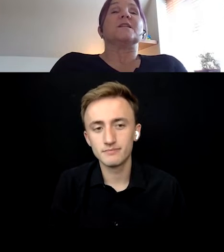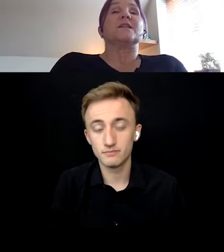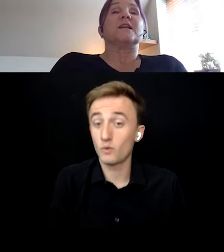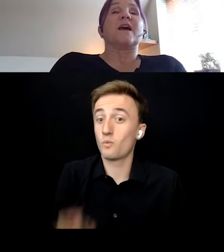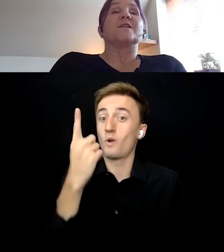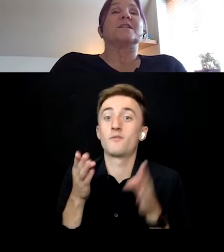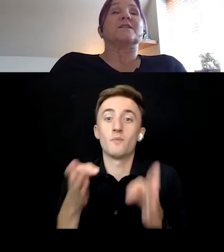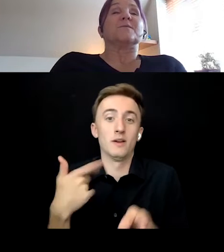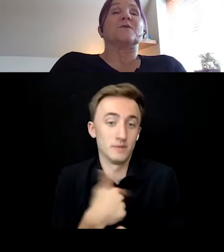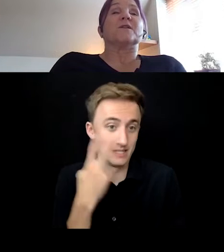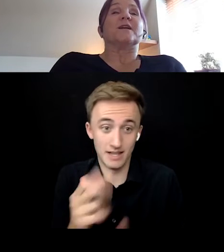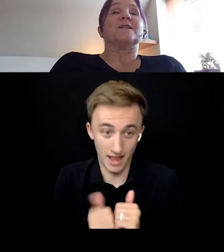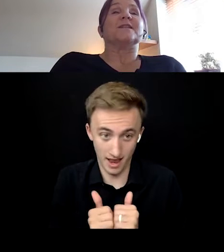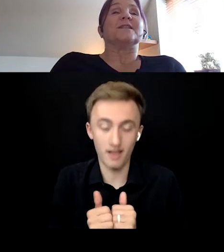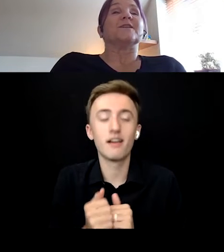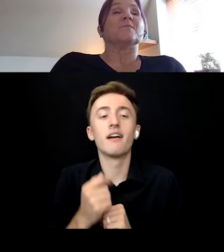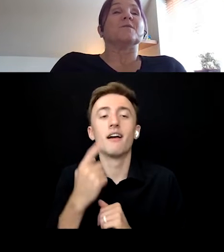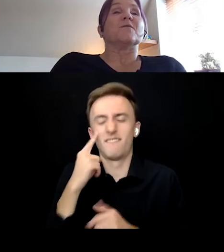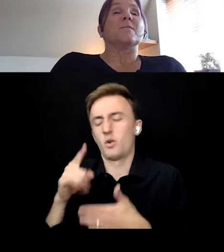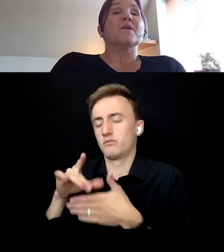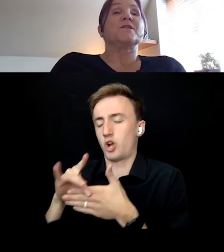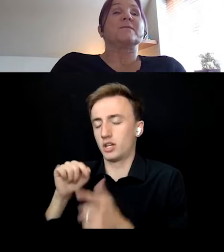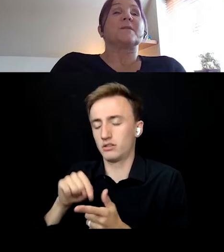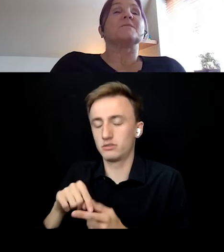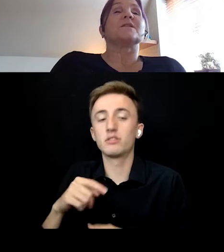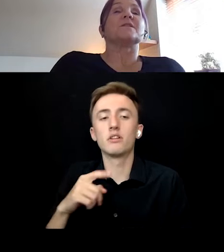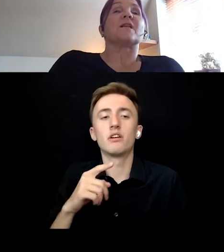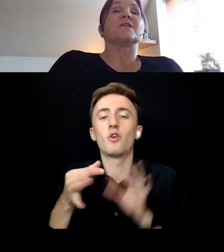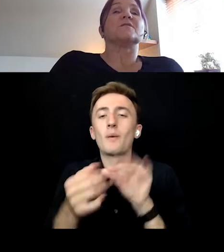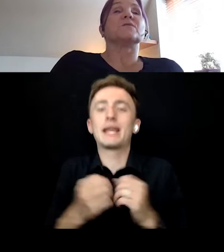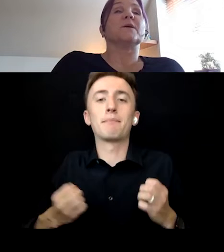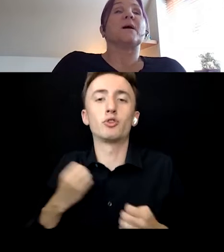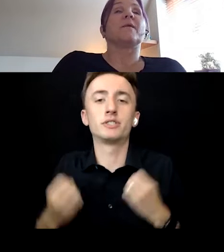this in action in terms of content is in terms of emotion. Amazon has done this really well.